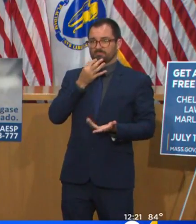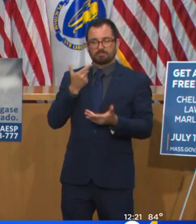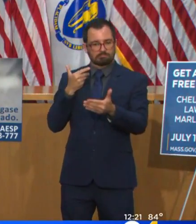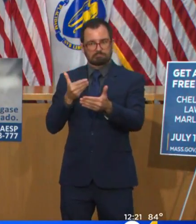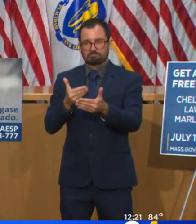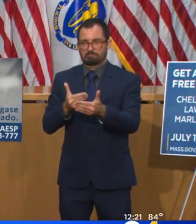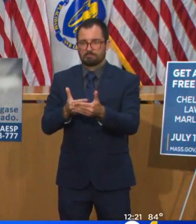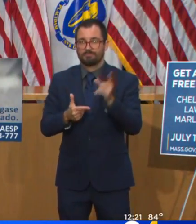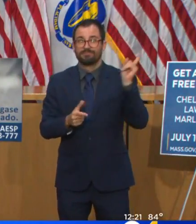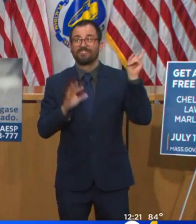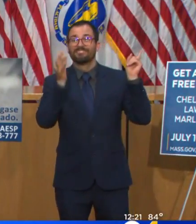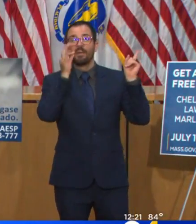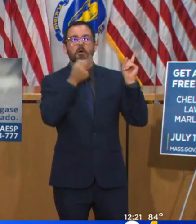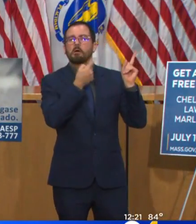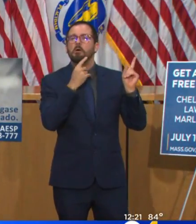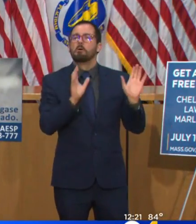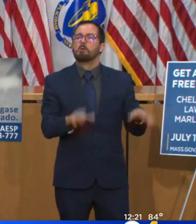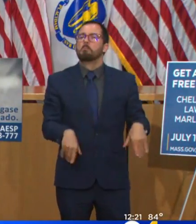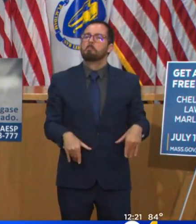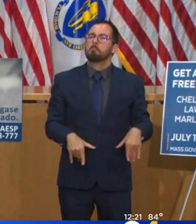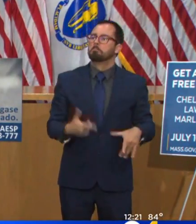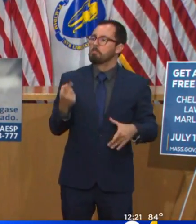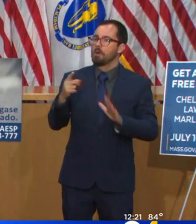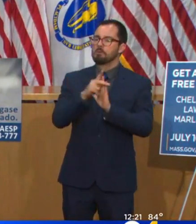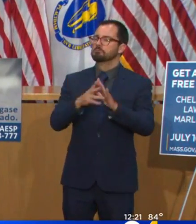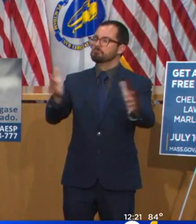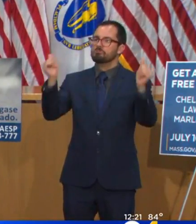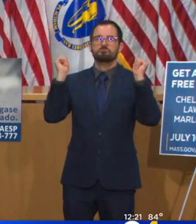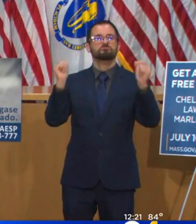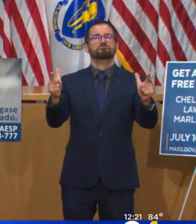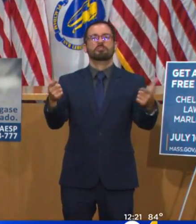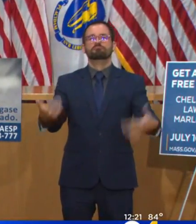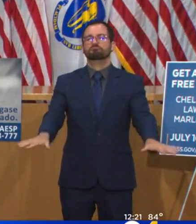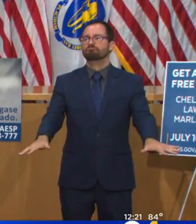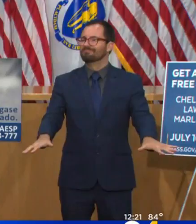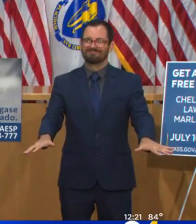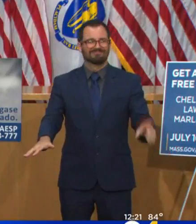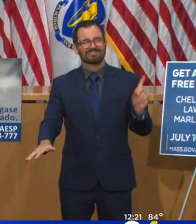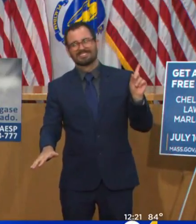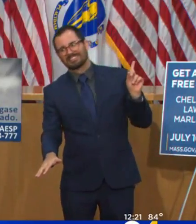THIS IS JULY. WE ARE TALKING ABOUT SEPTEMBER AND BEYOND. I THINK IT IS INAPPROPRIATE FOR